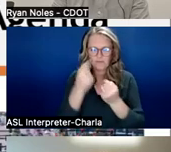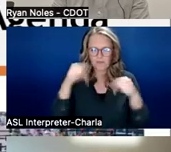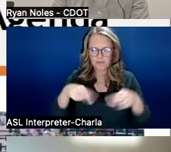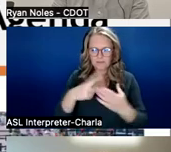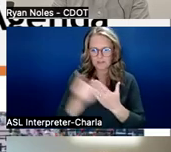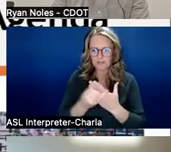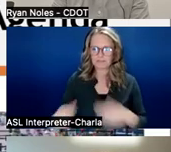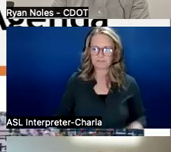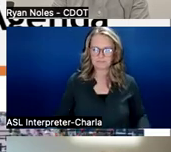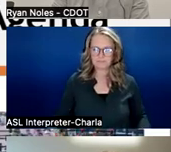And Dominic.